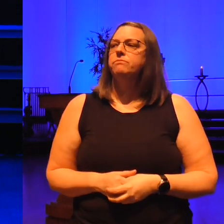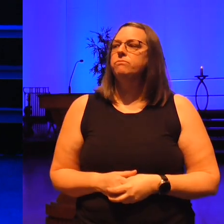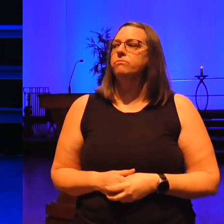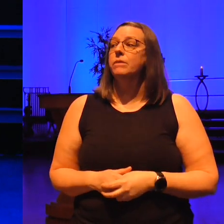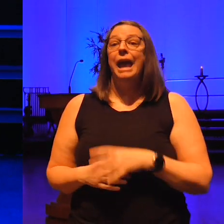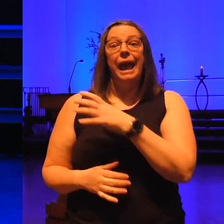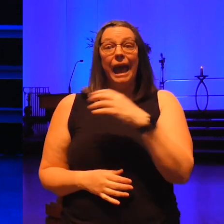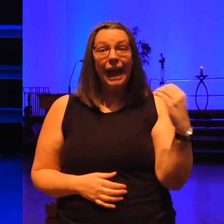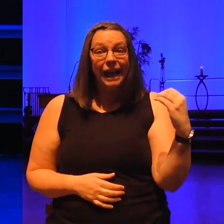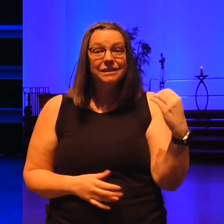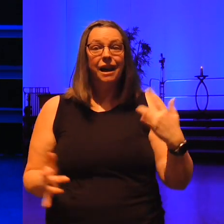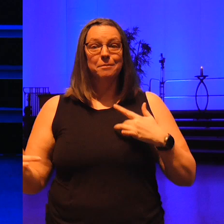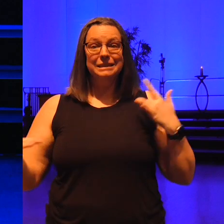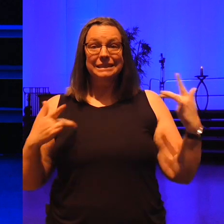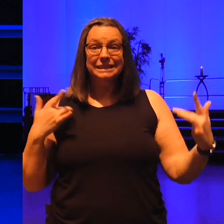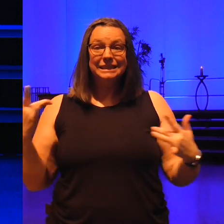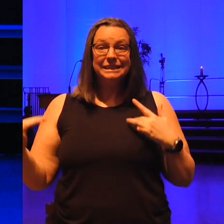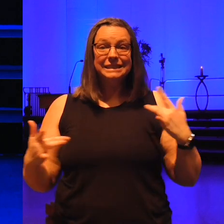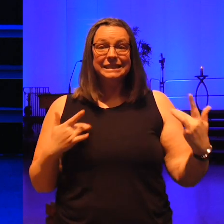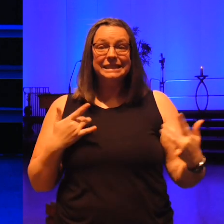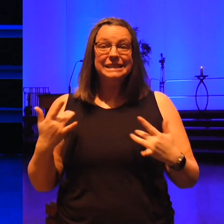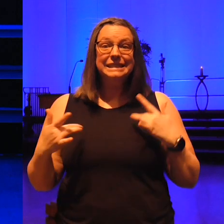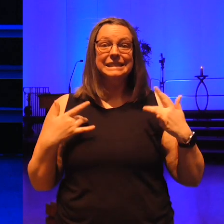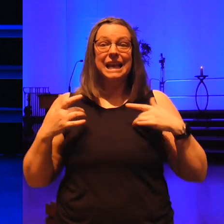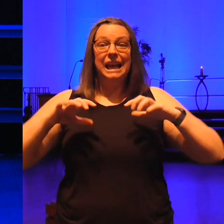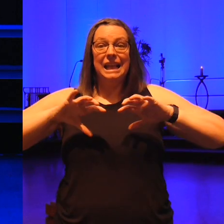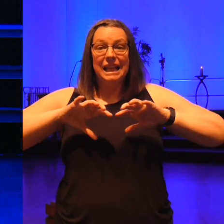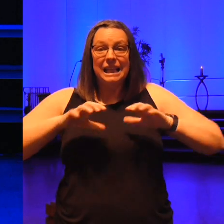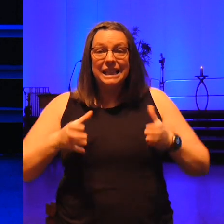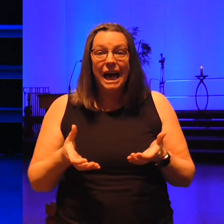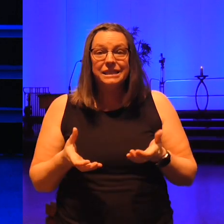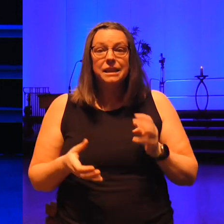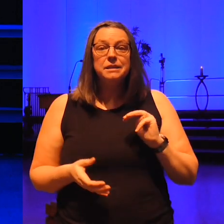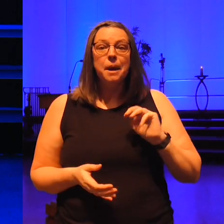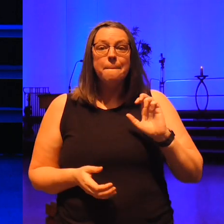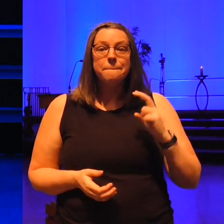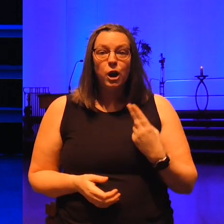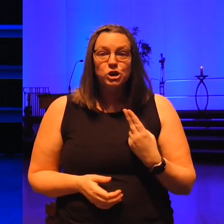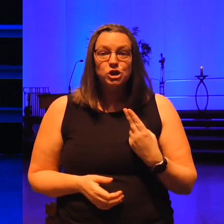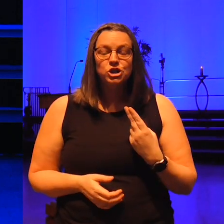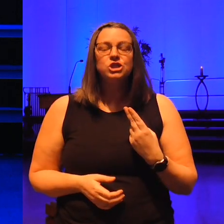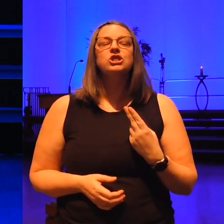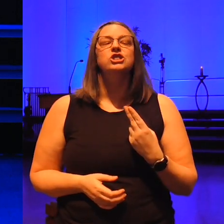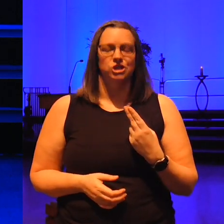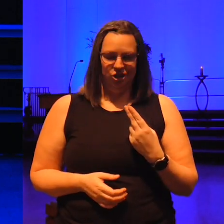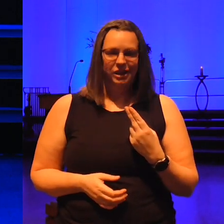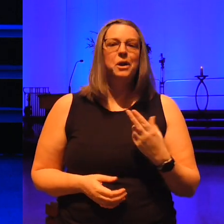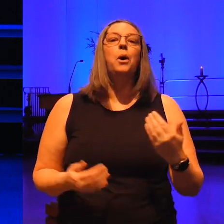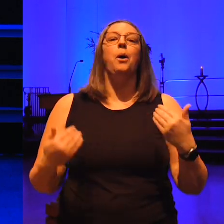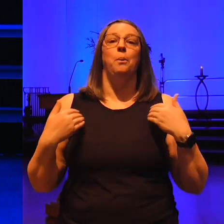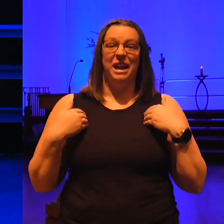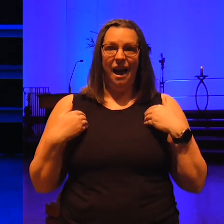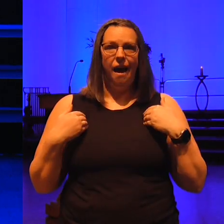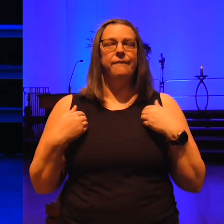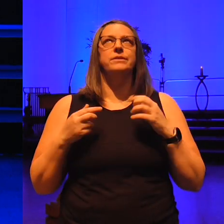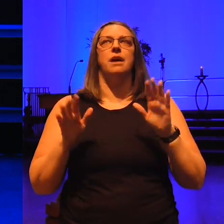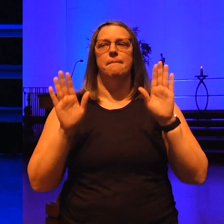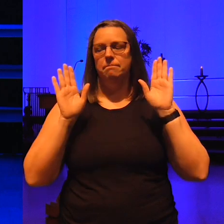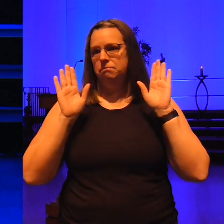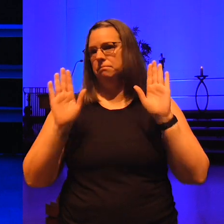excited about classes in March at Mile High church we have a some just Dynamic relevant